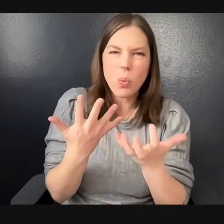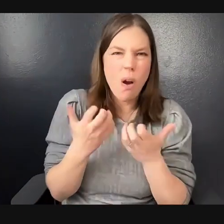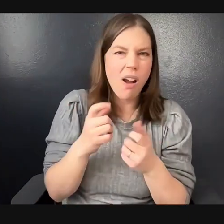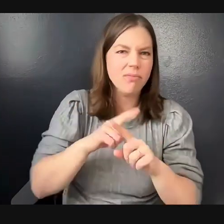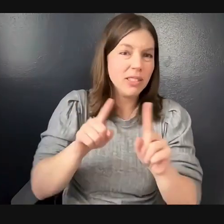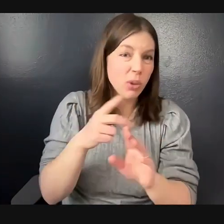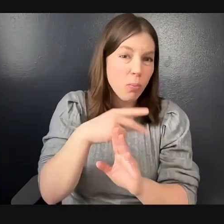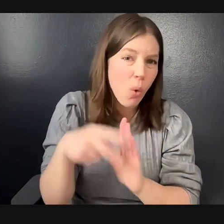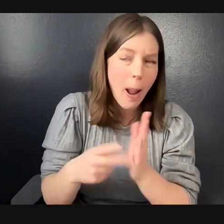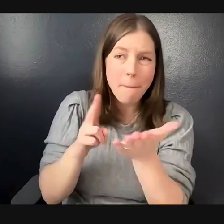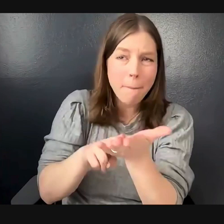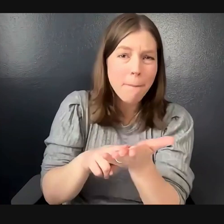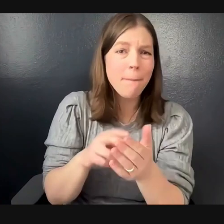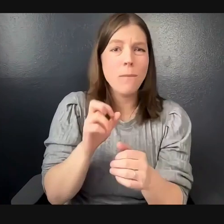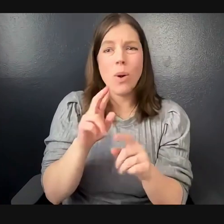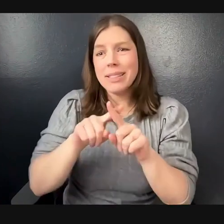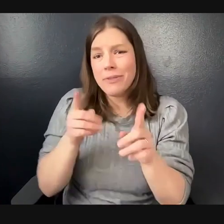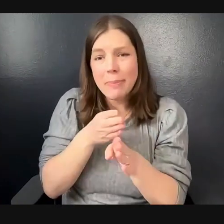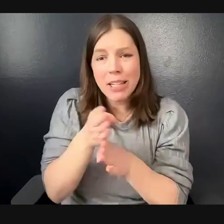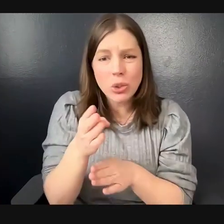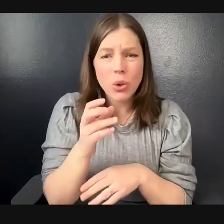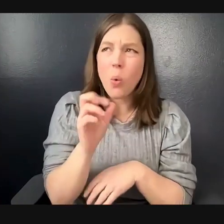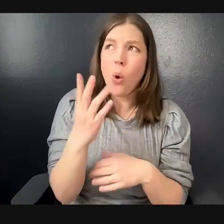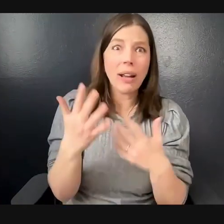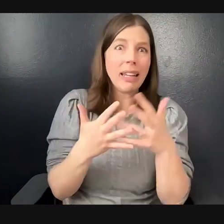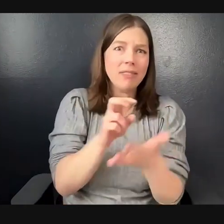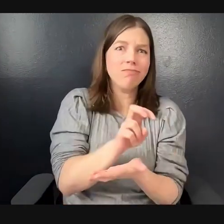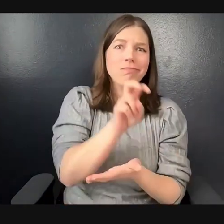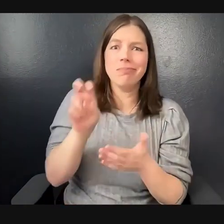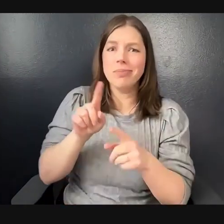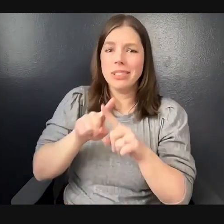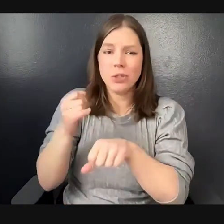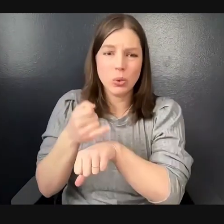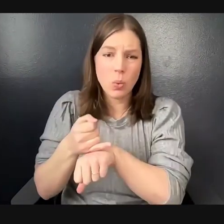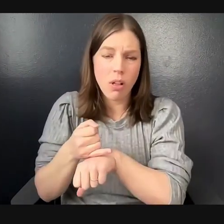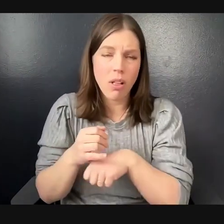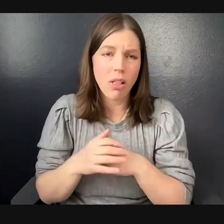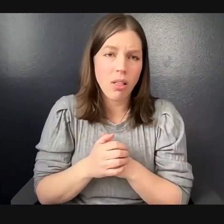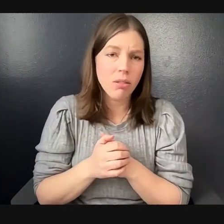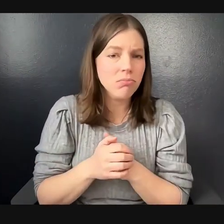that you decide to move into a different program, change your major, or even go to a different school.